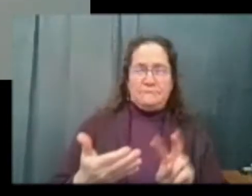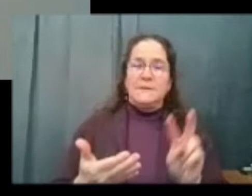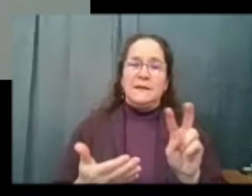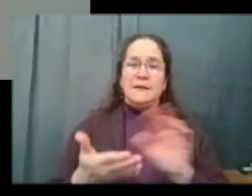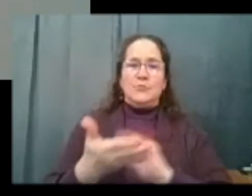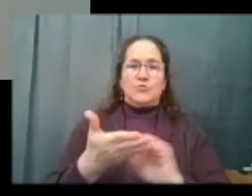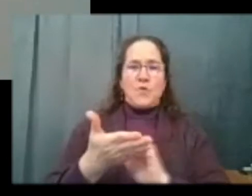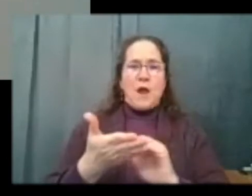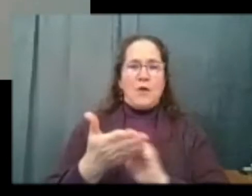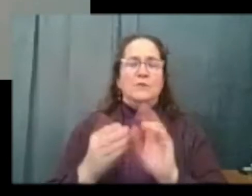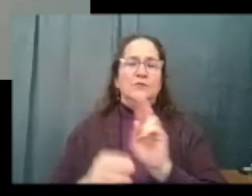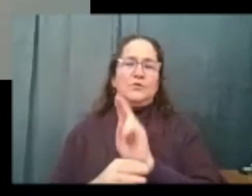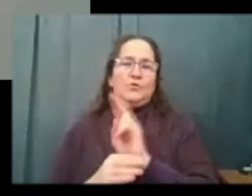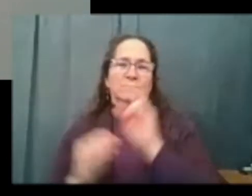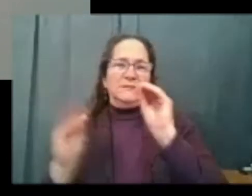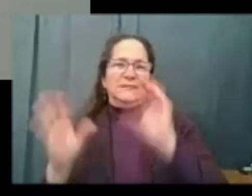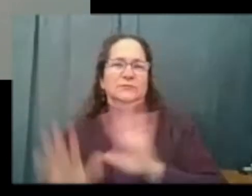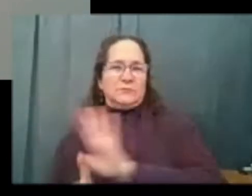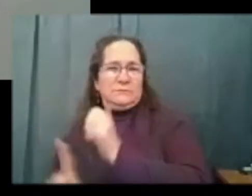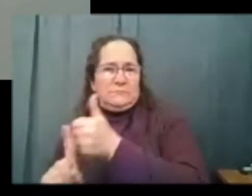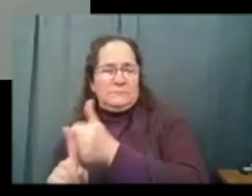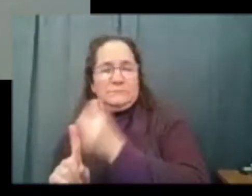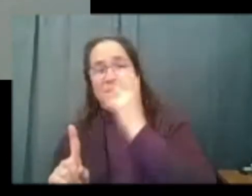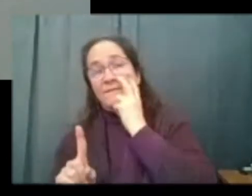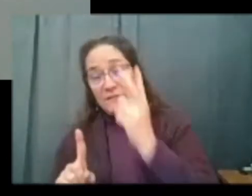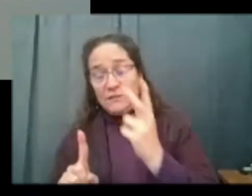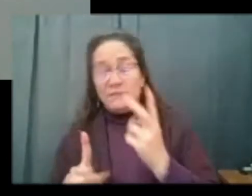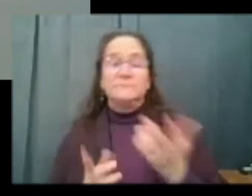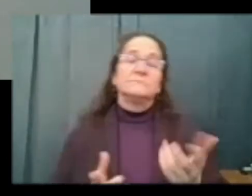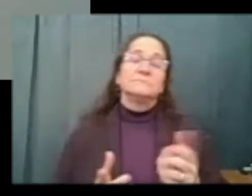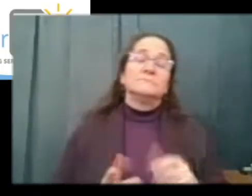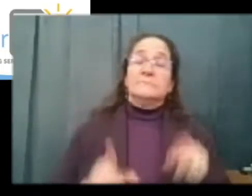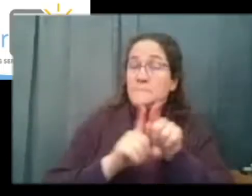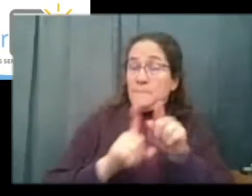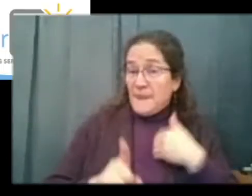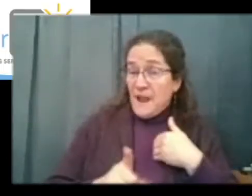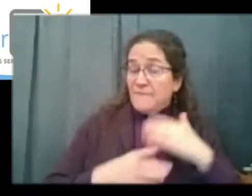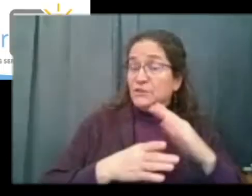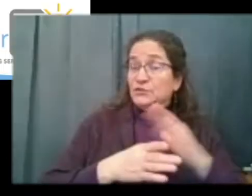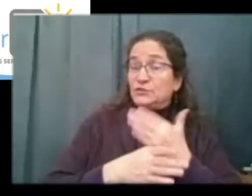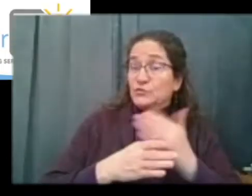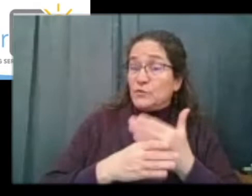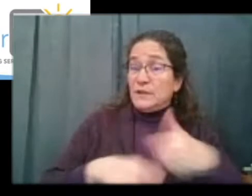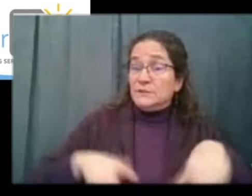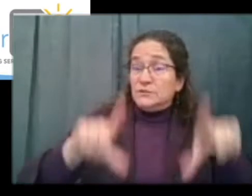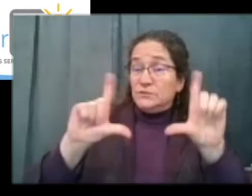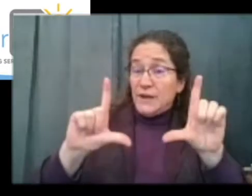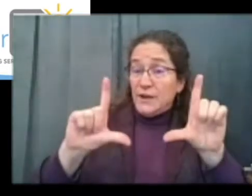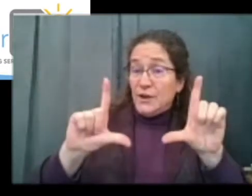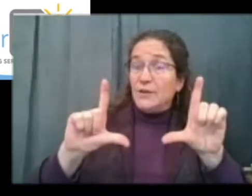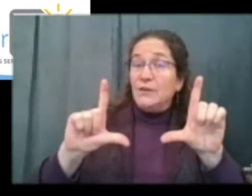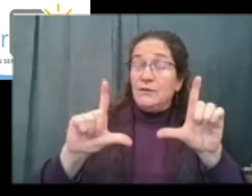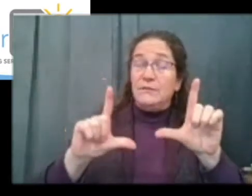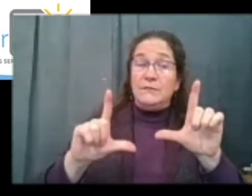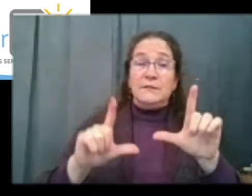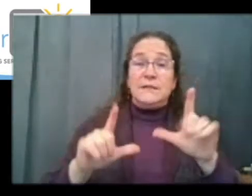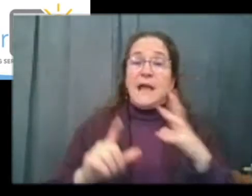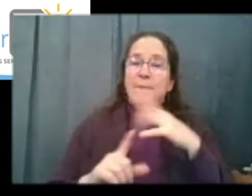where there some screen sharing opportunities, an even a new website called ABC Braille